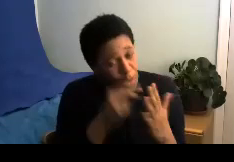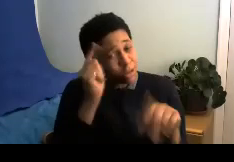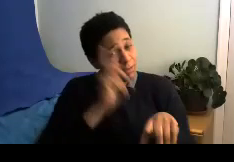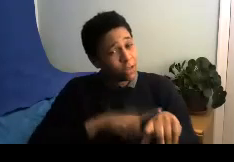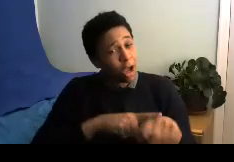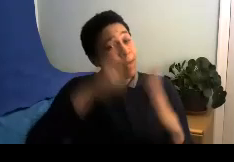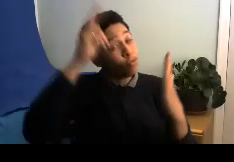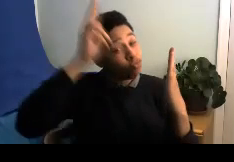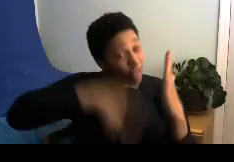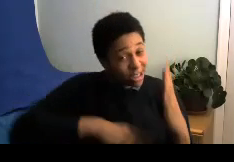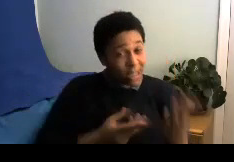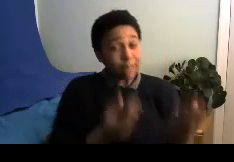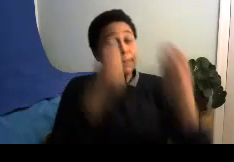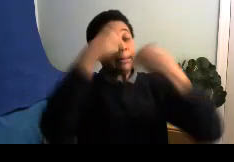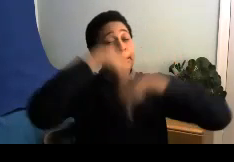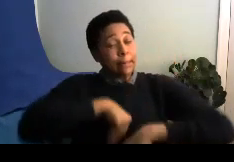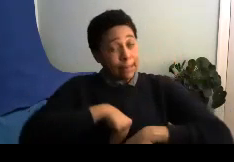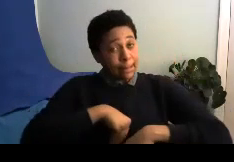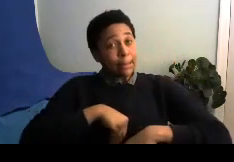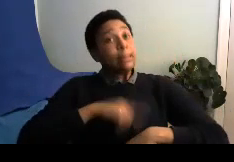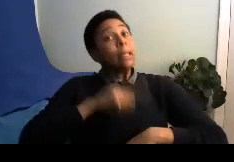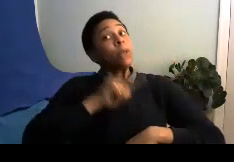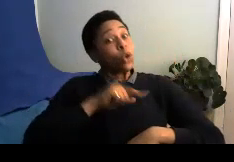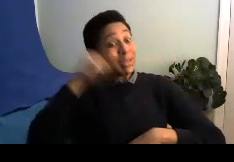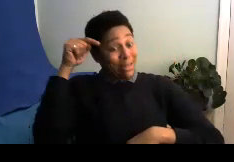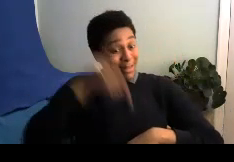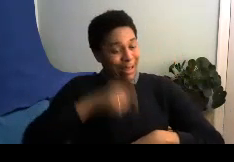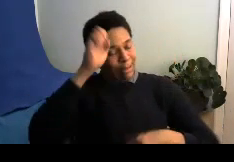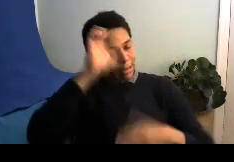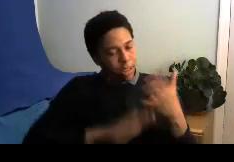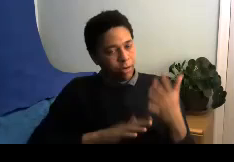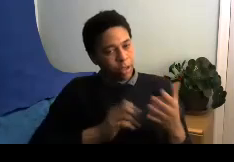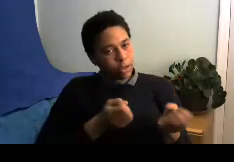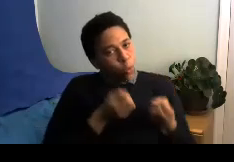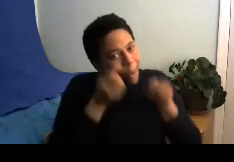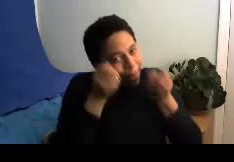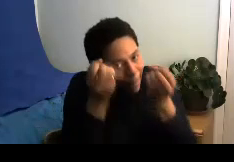writing, because that's what's going to give you permission,